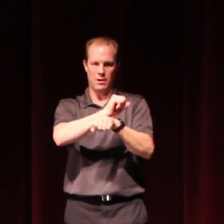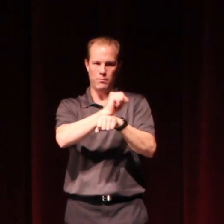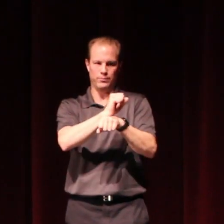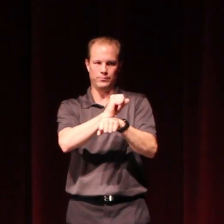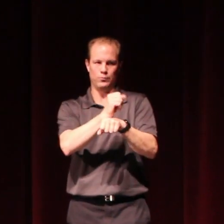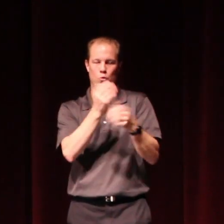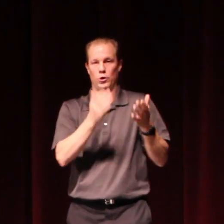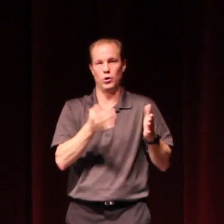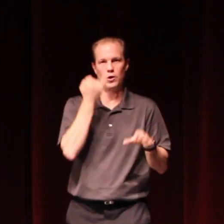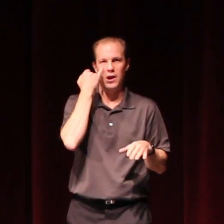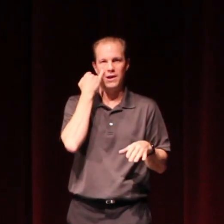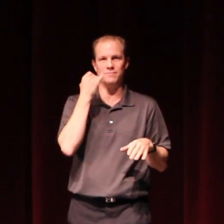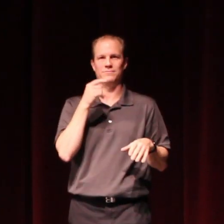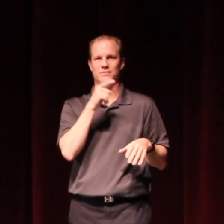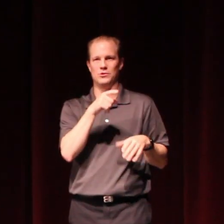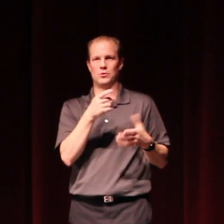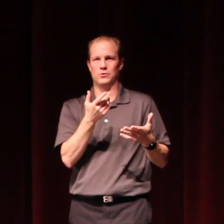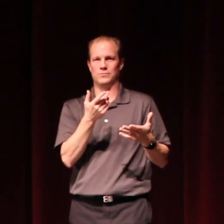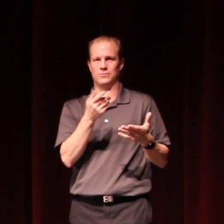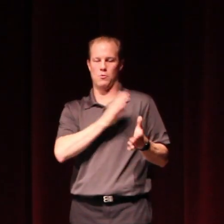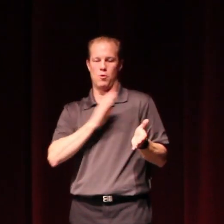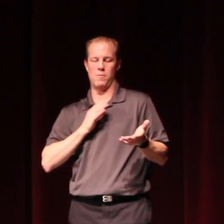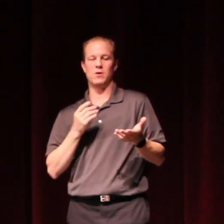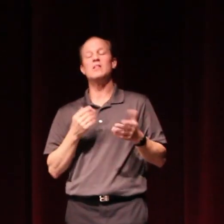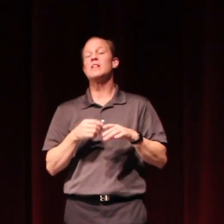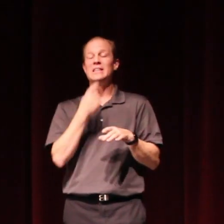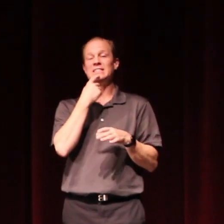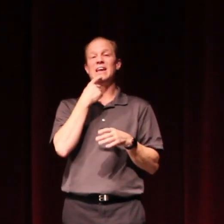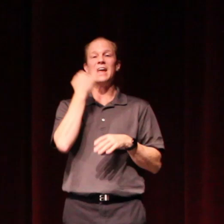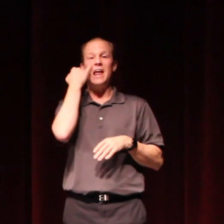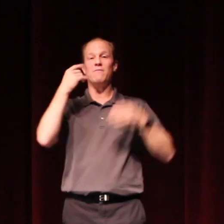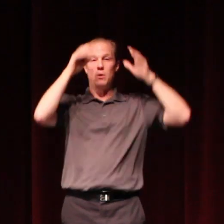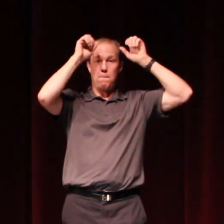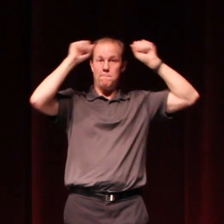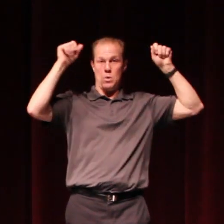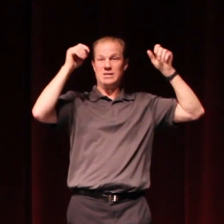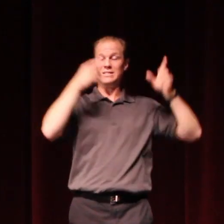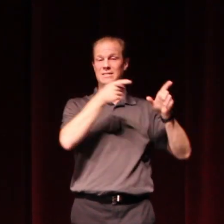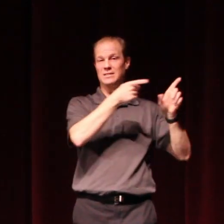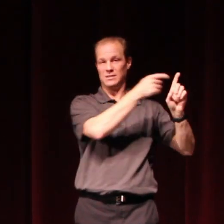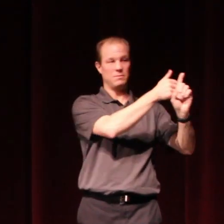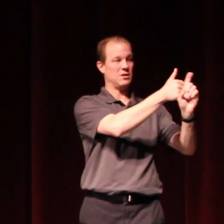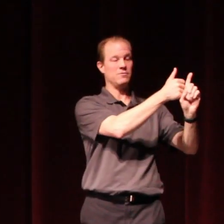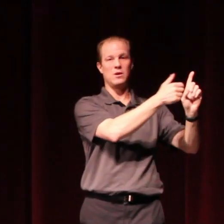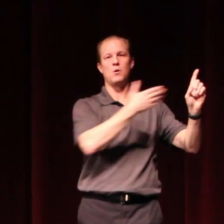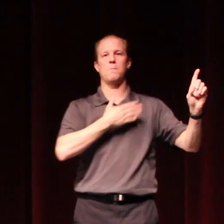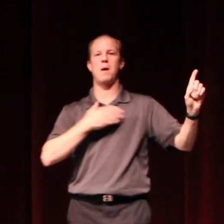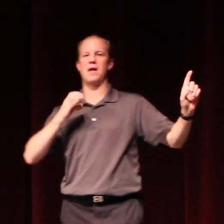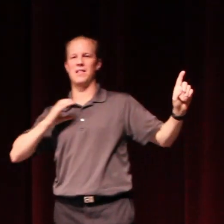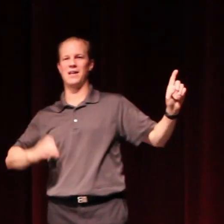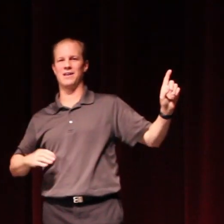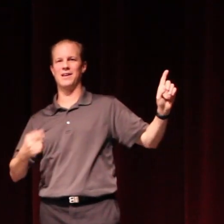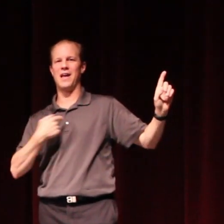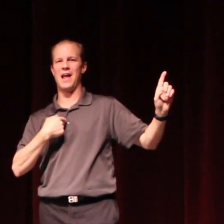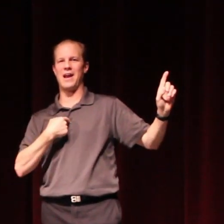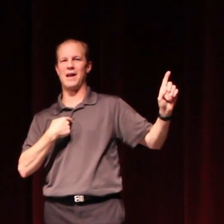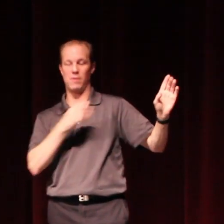Let's say theoretically the president was a client of mine, and I was going to vote on his salary, that would create a conflict of interest for me because I